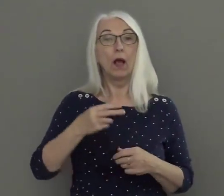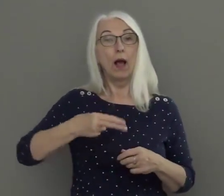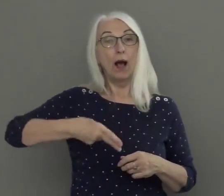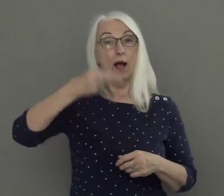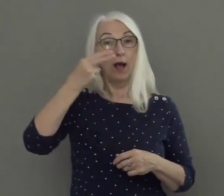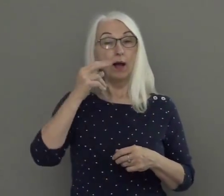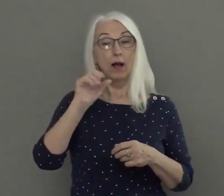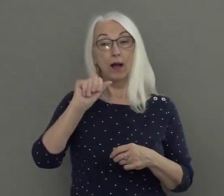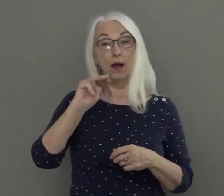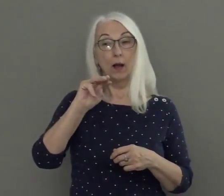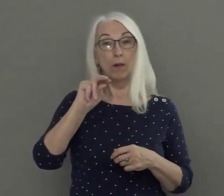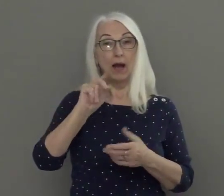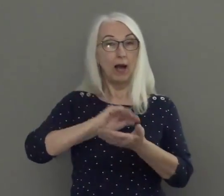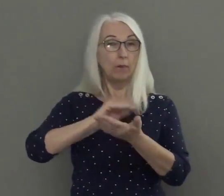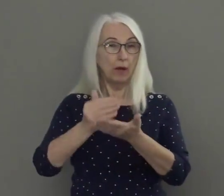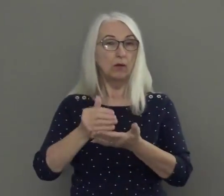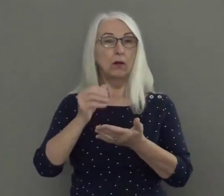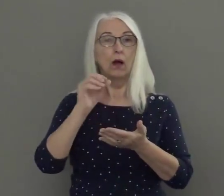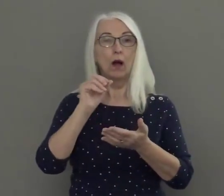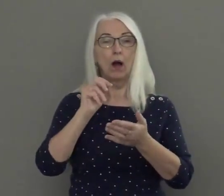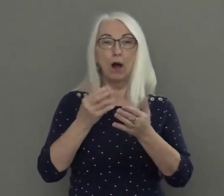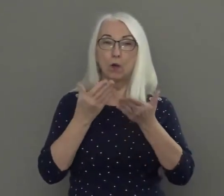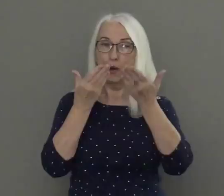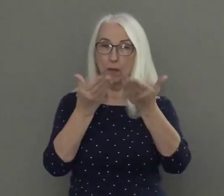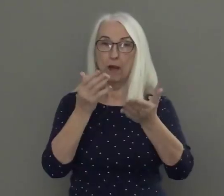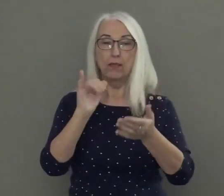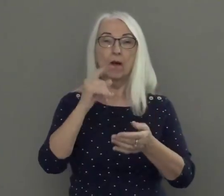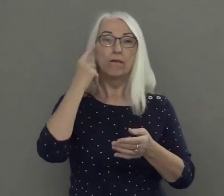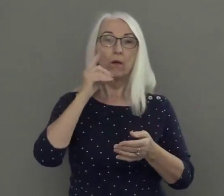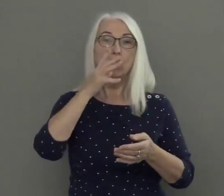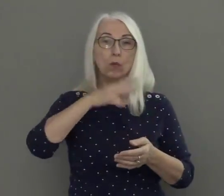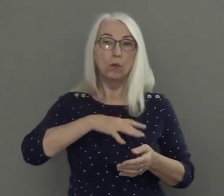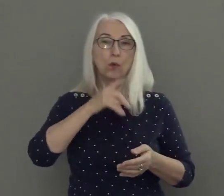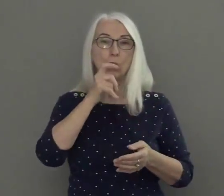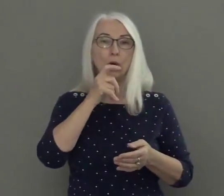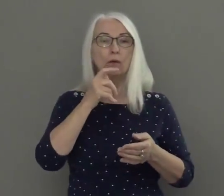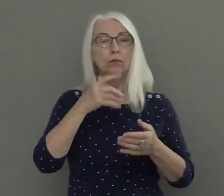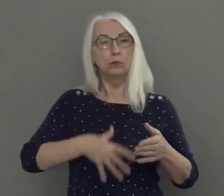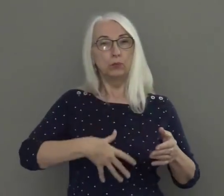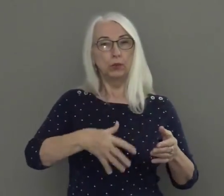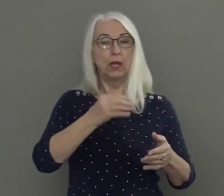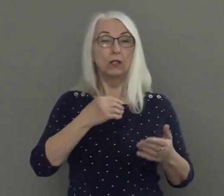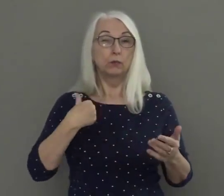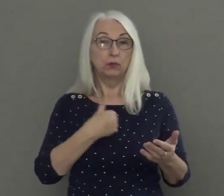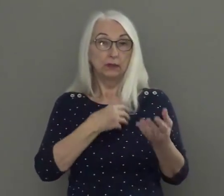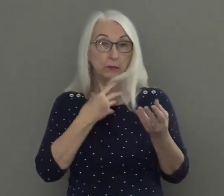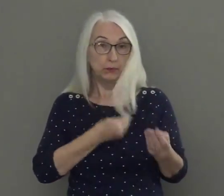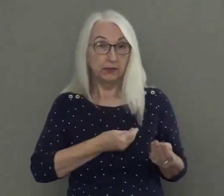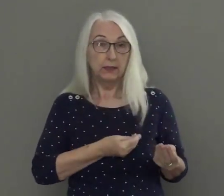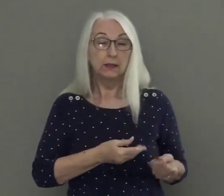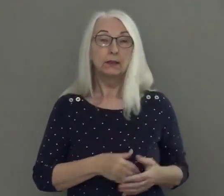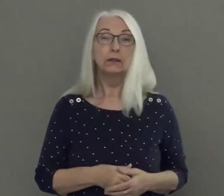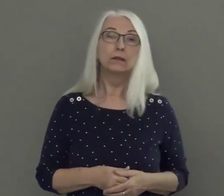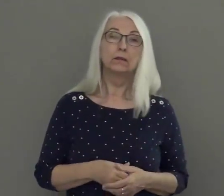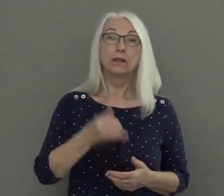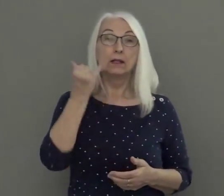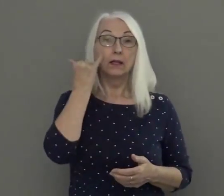Higher amounts are recommended for women who are pregnant or nursing.